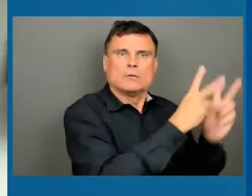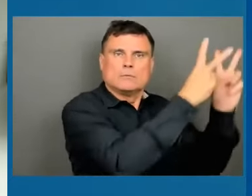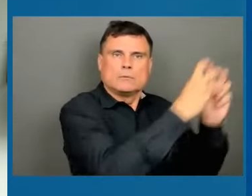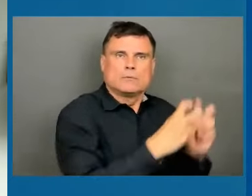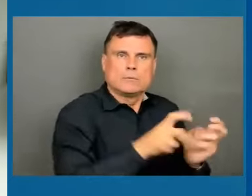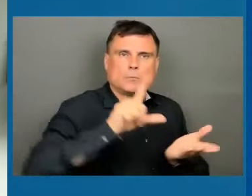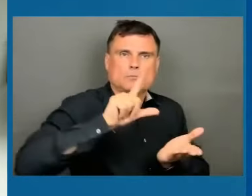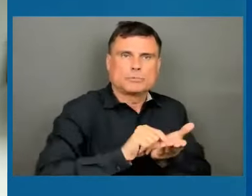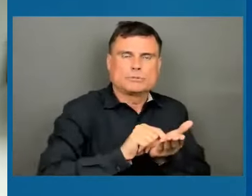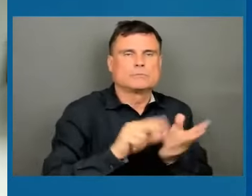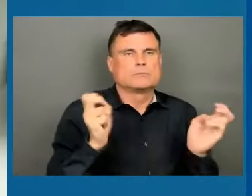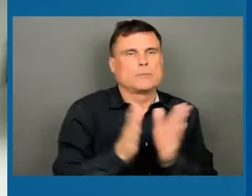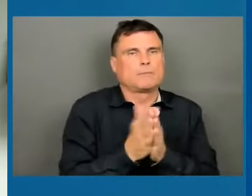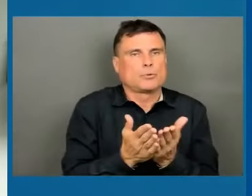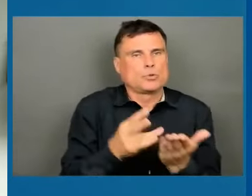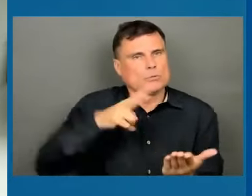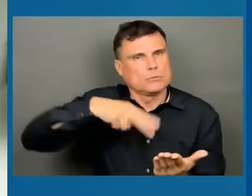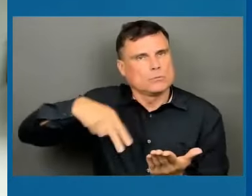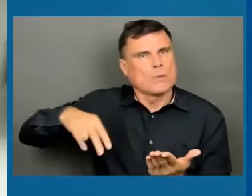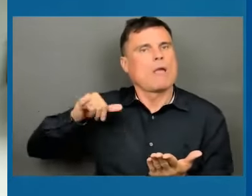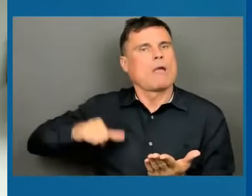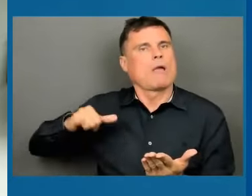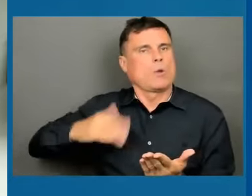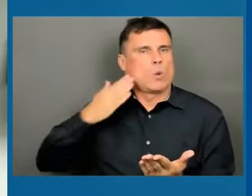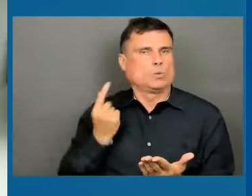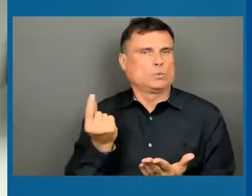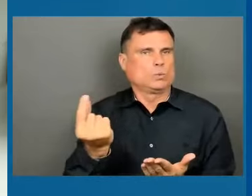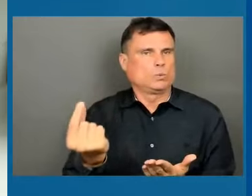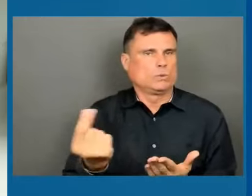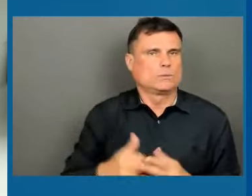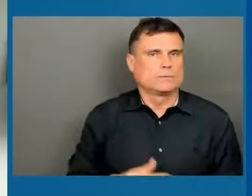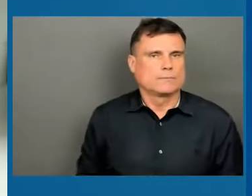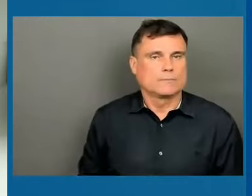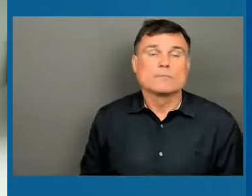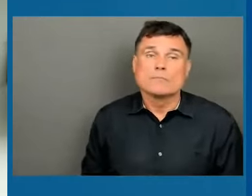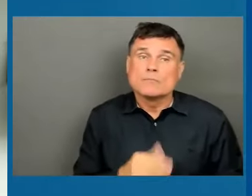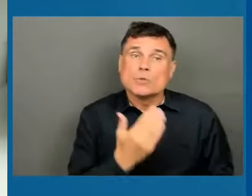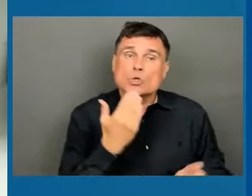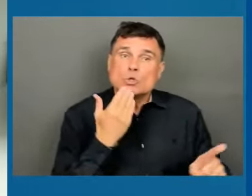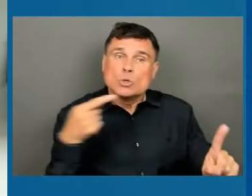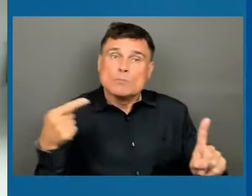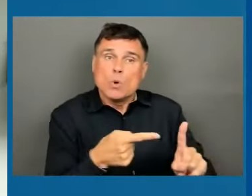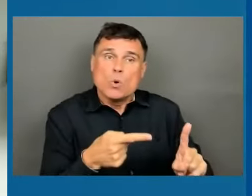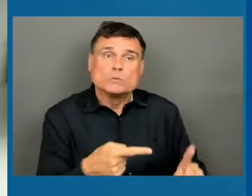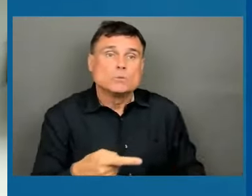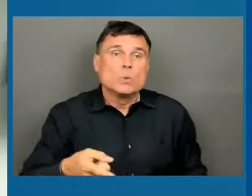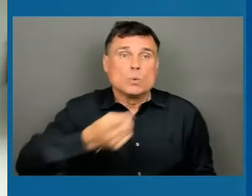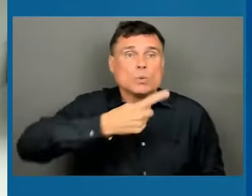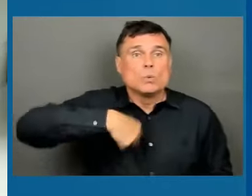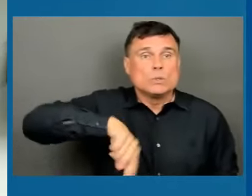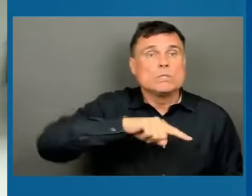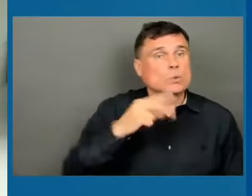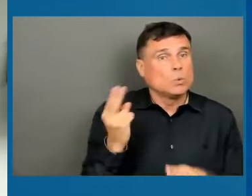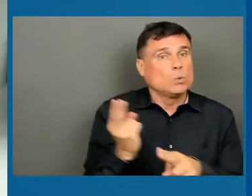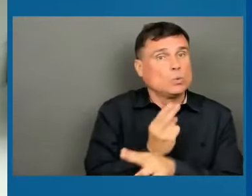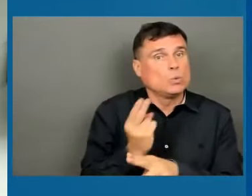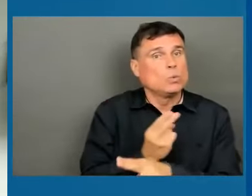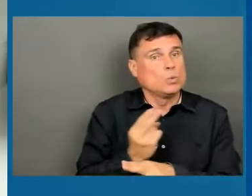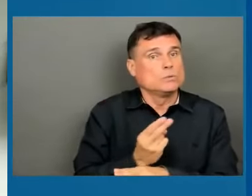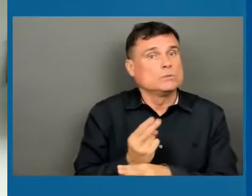technology you know where possible, wash it's available in communities. So some. Literature and the recommended